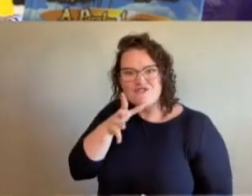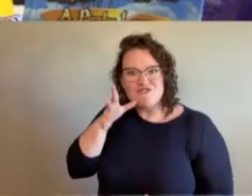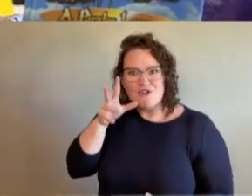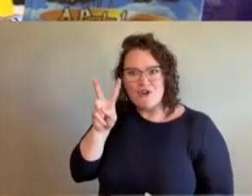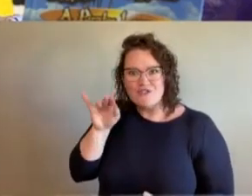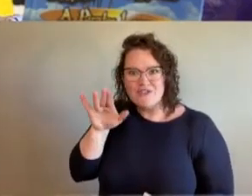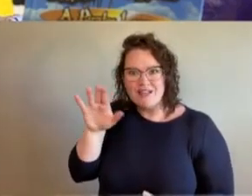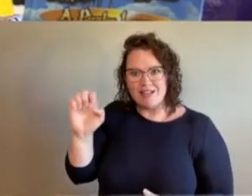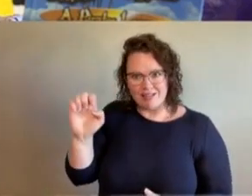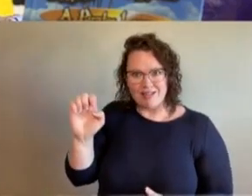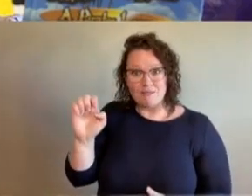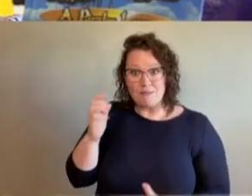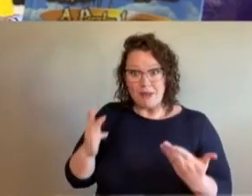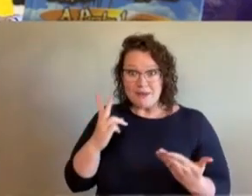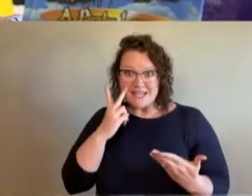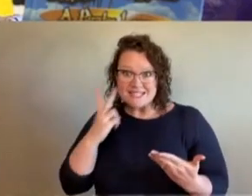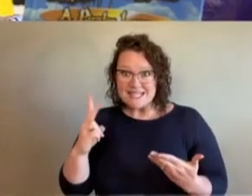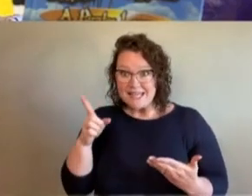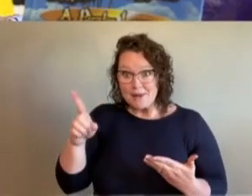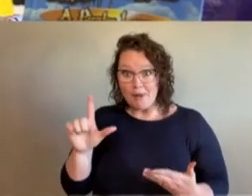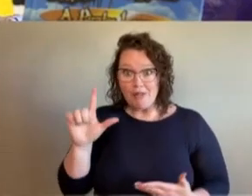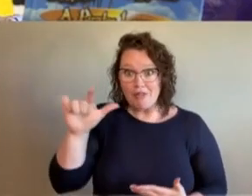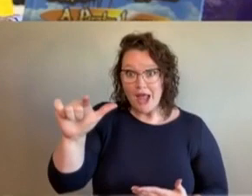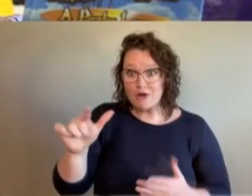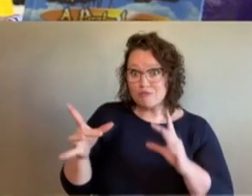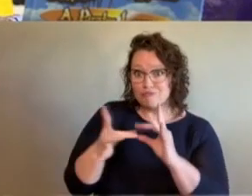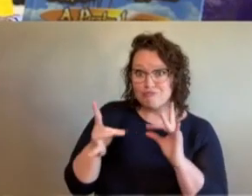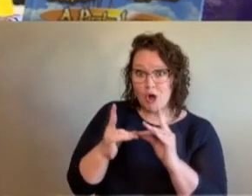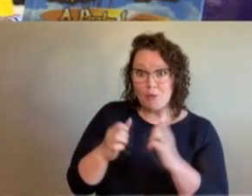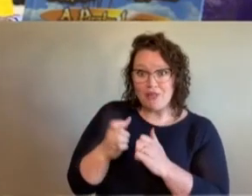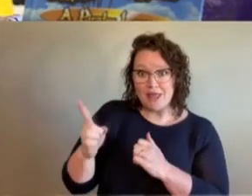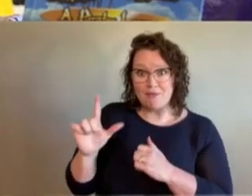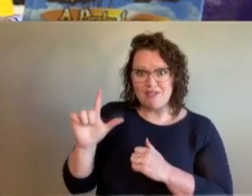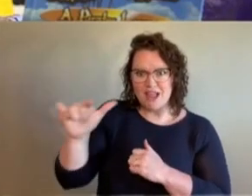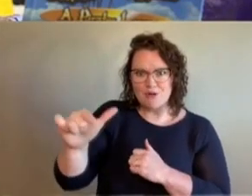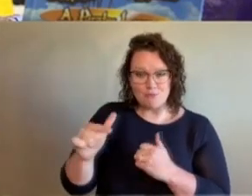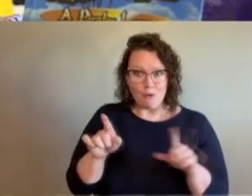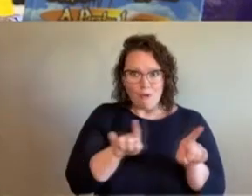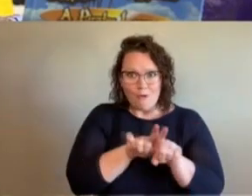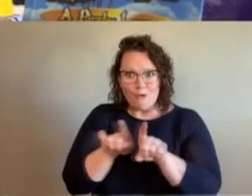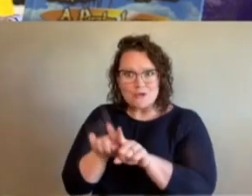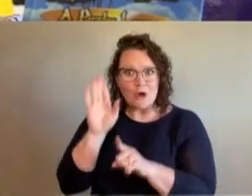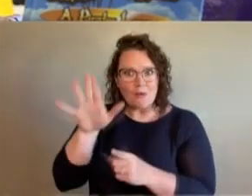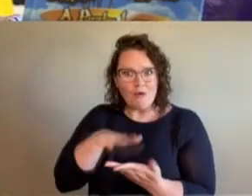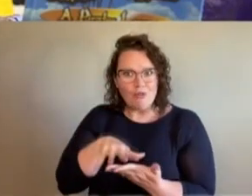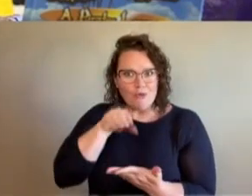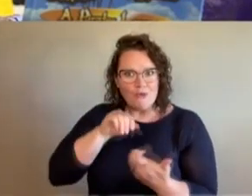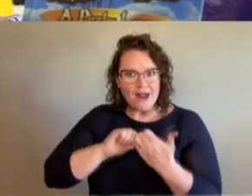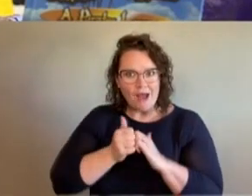Our book we are looking at is written by an author that lives right down the street from us in Farmville, North Carolina.